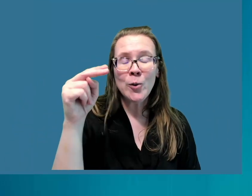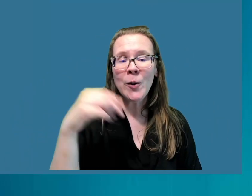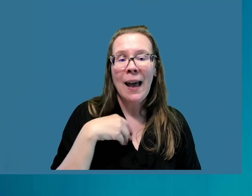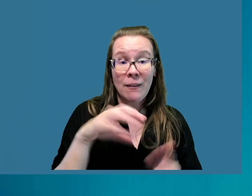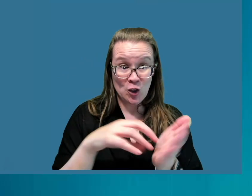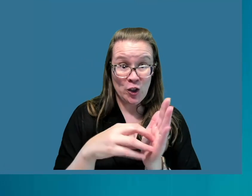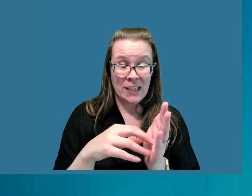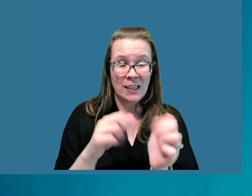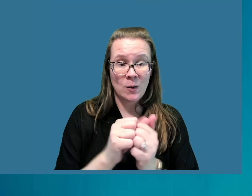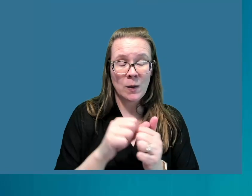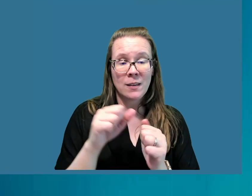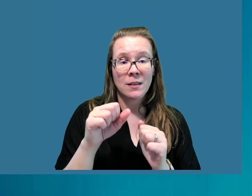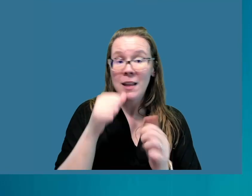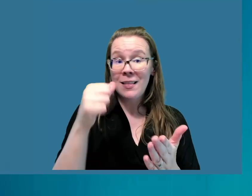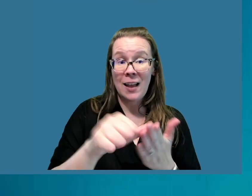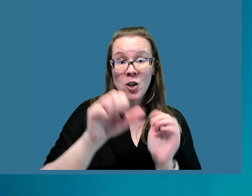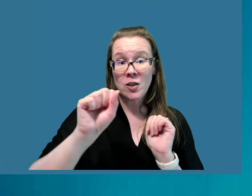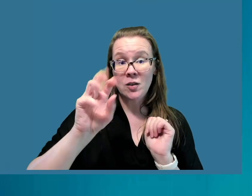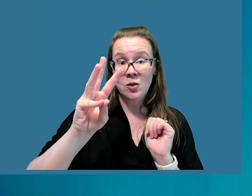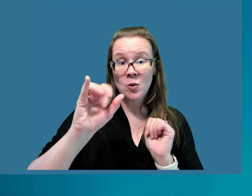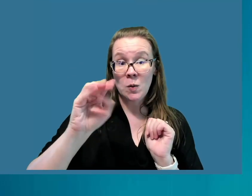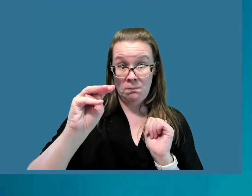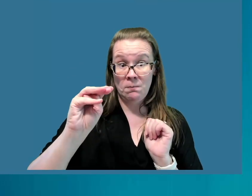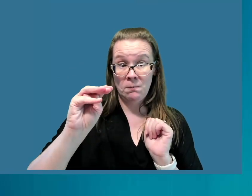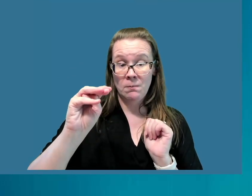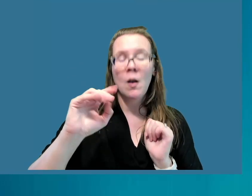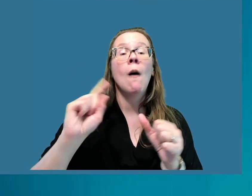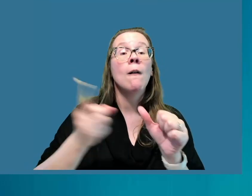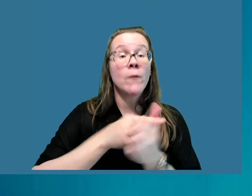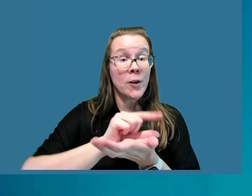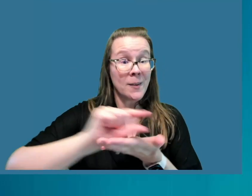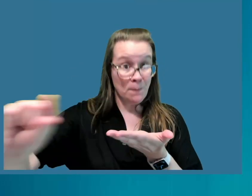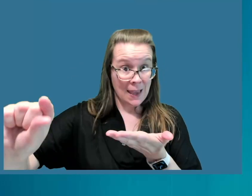um, he has a cookie with the letters "swim" S W I M. So he did his base layer,